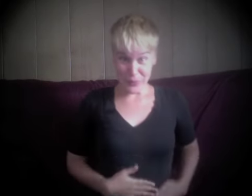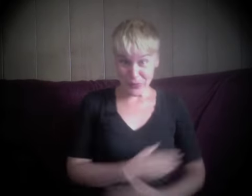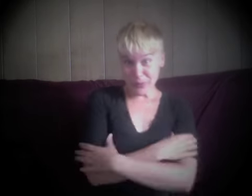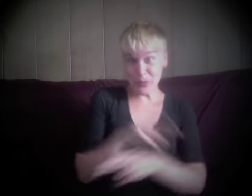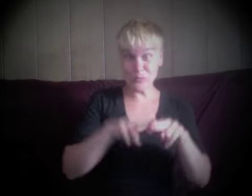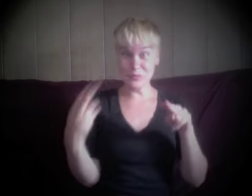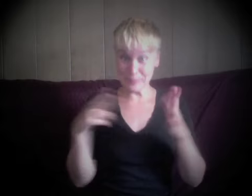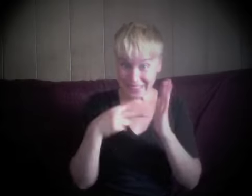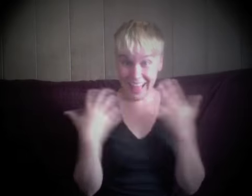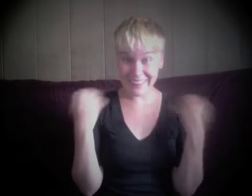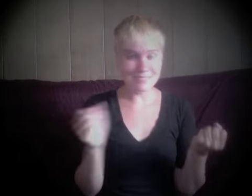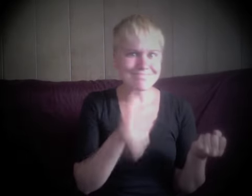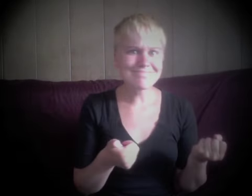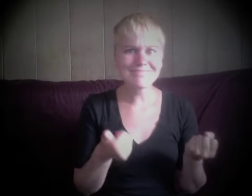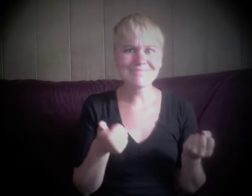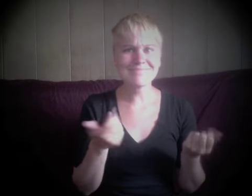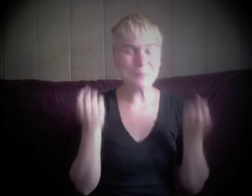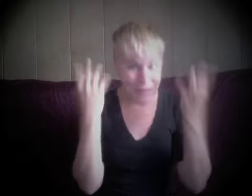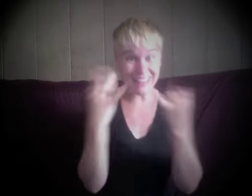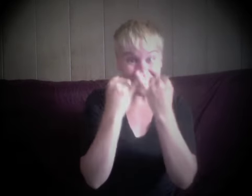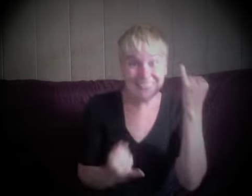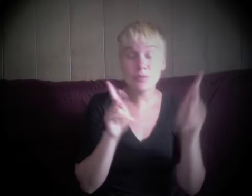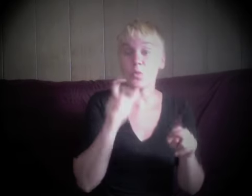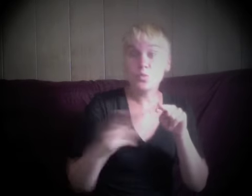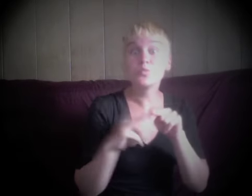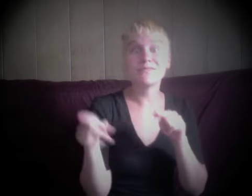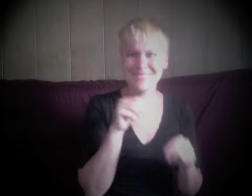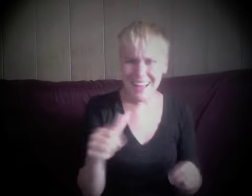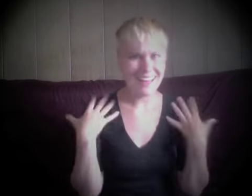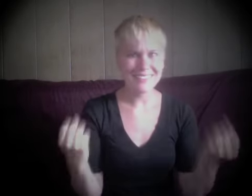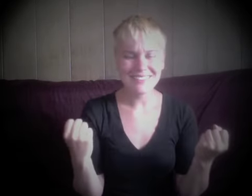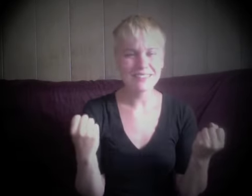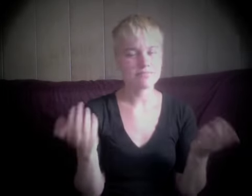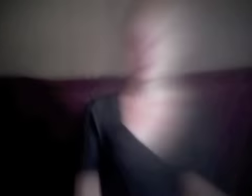Size does not represent health. Many thin people are unhealthy.